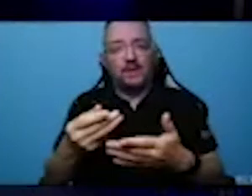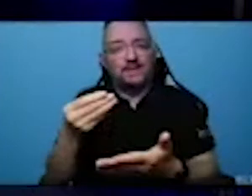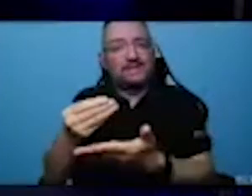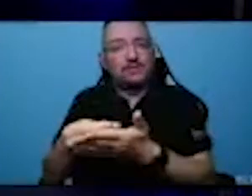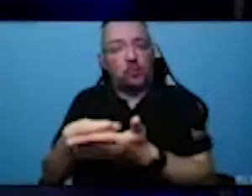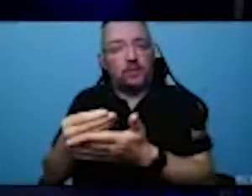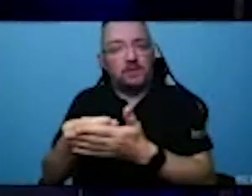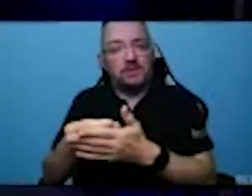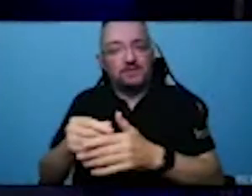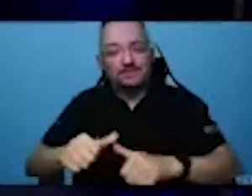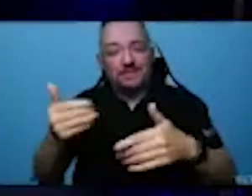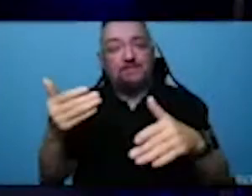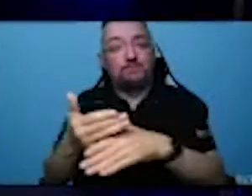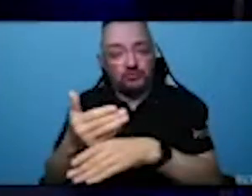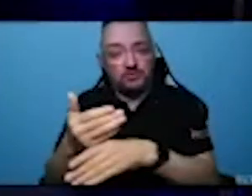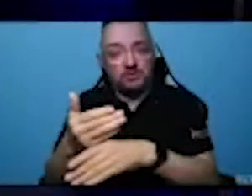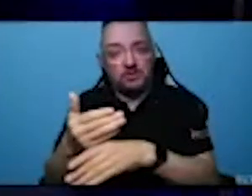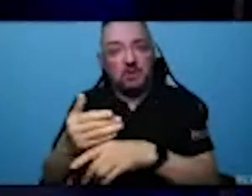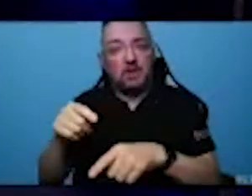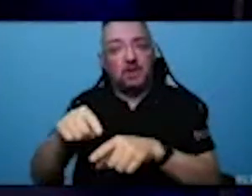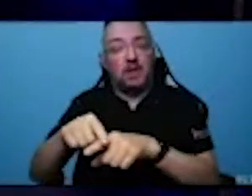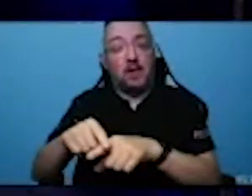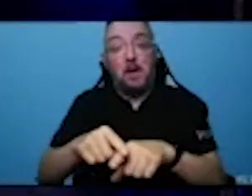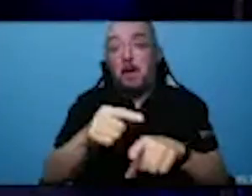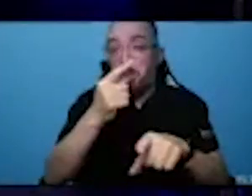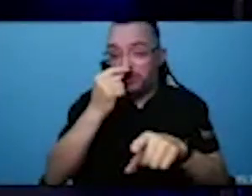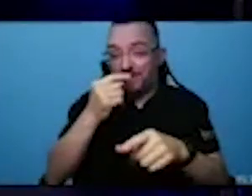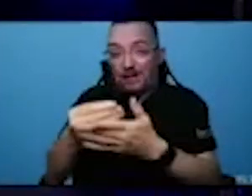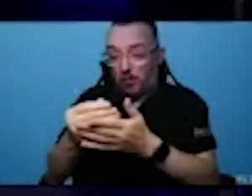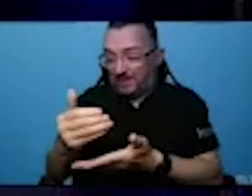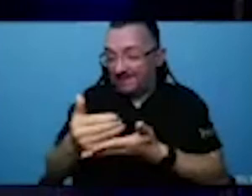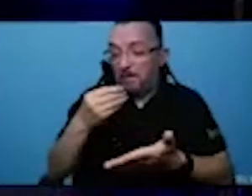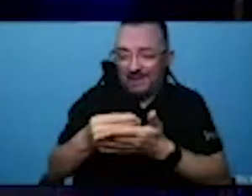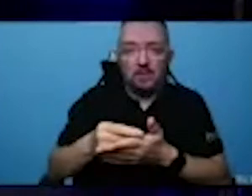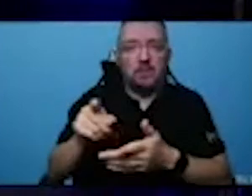we may have driven resilience out. So there may be a trade-off sitting there and we need to think about that because